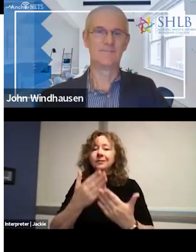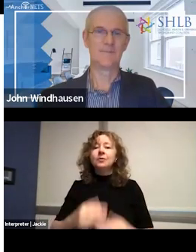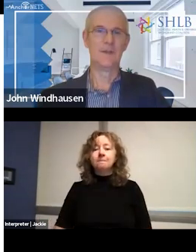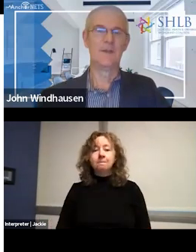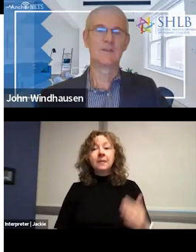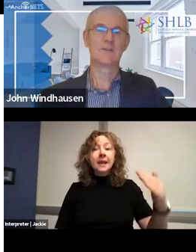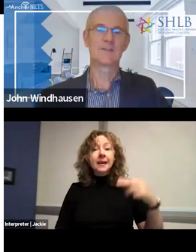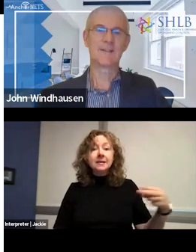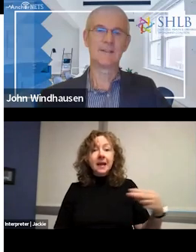John Windhausen: Next slide, please.